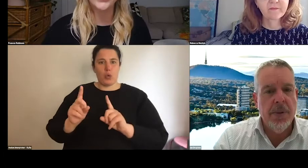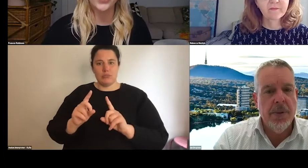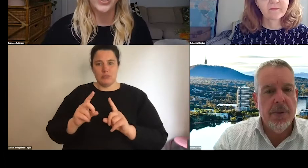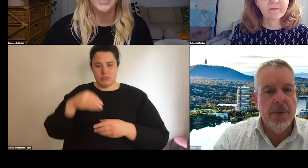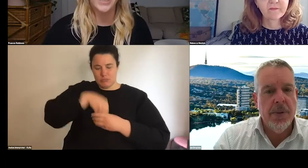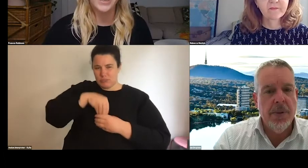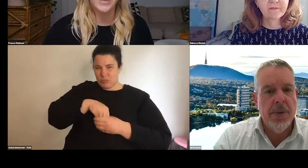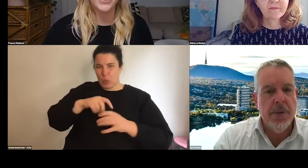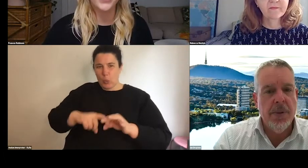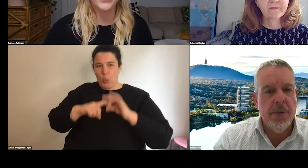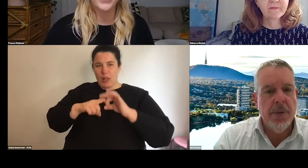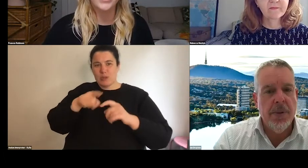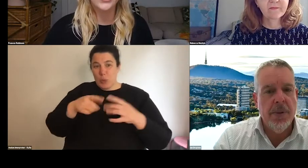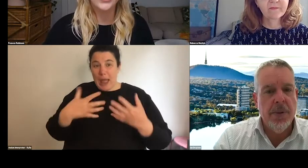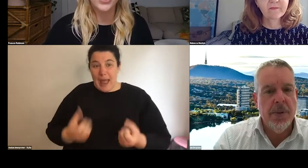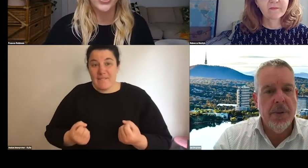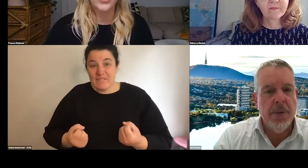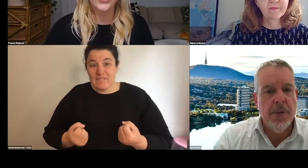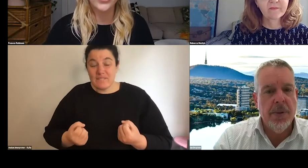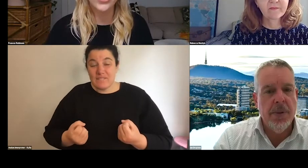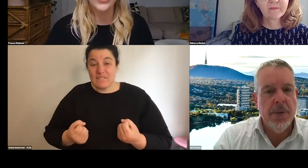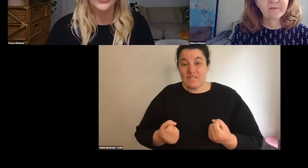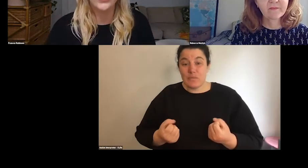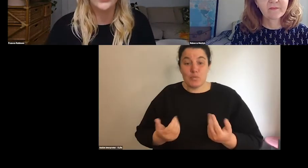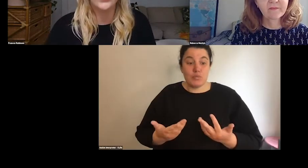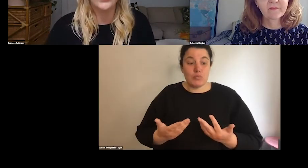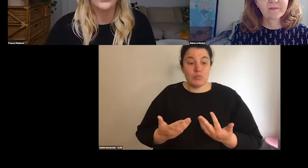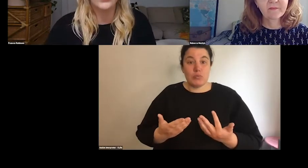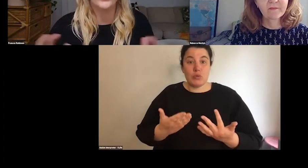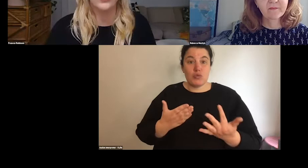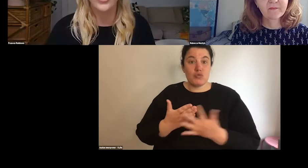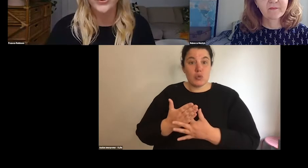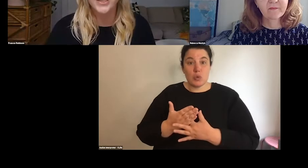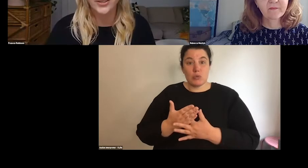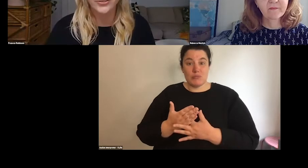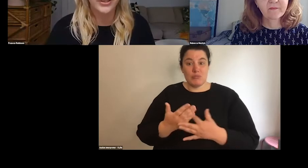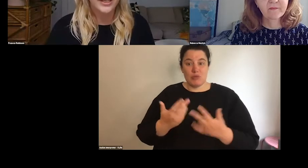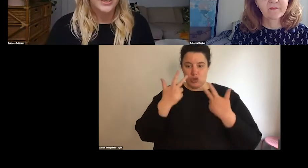bringing to the program through bringing your whole self.